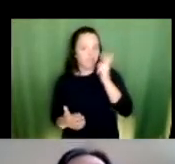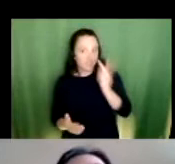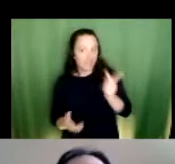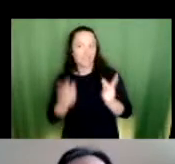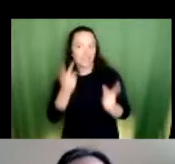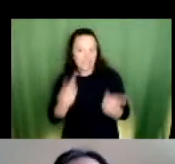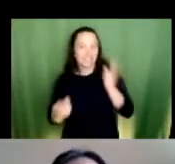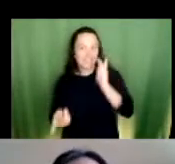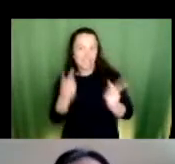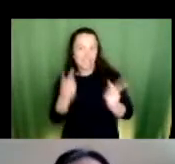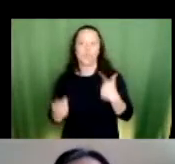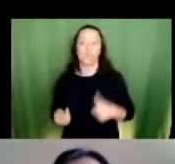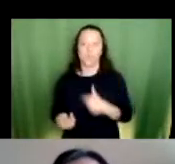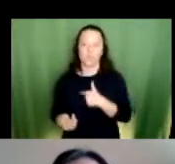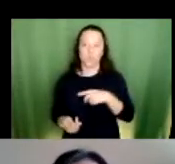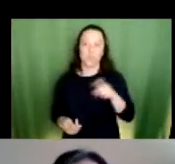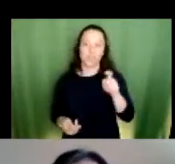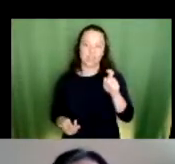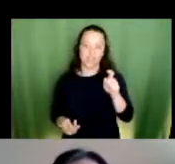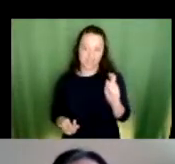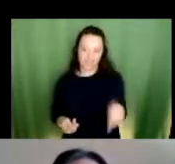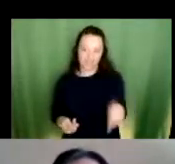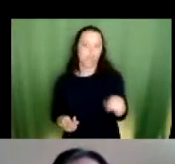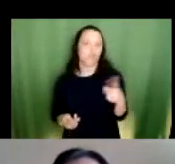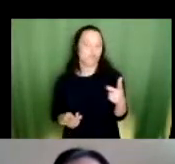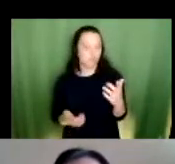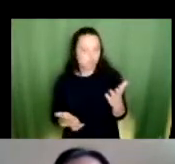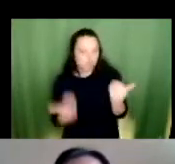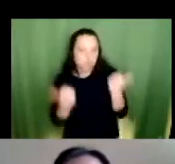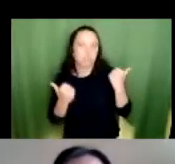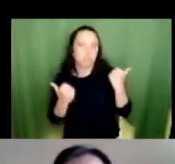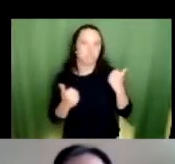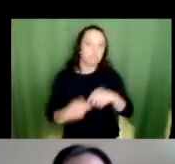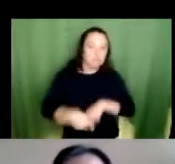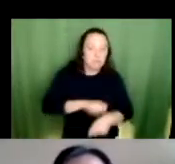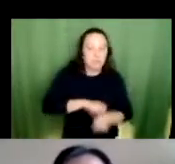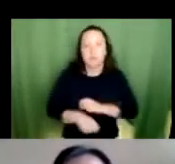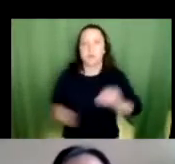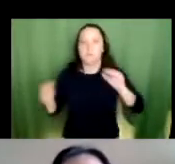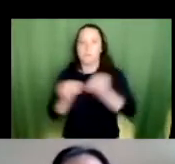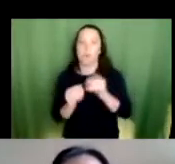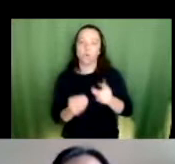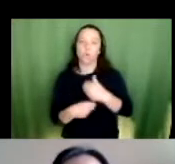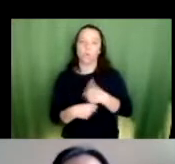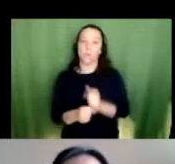more to create greater accessibility and if there's been one bright spot during COVID is